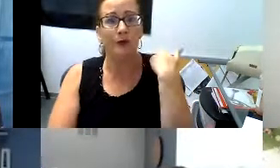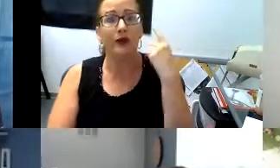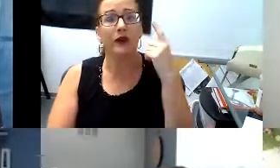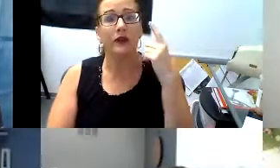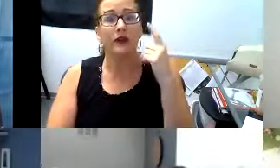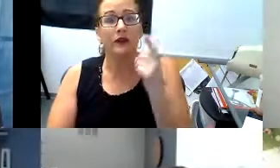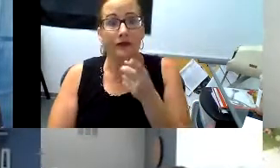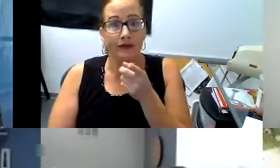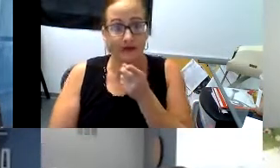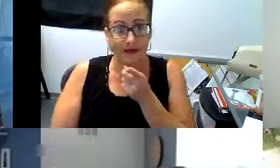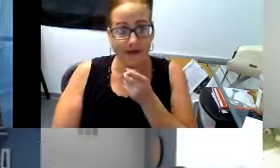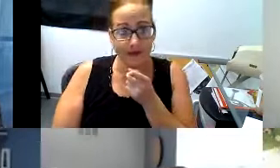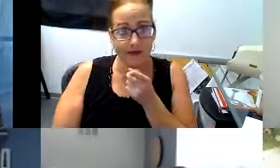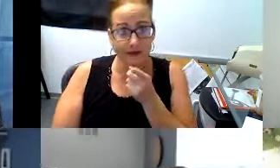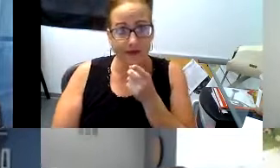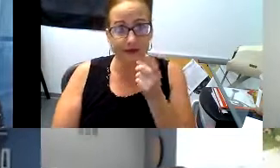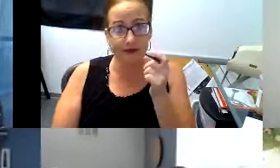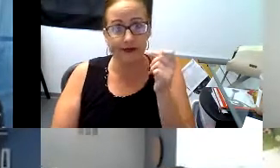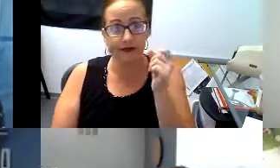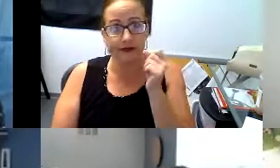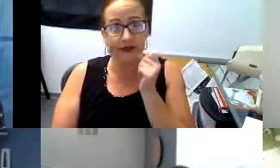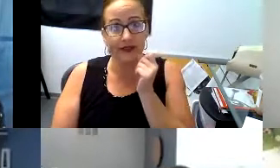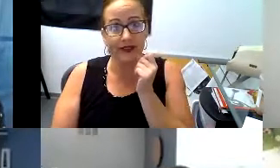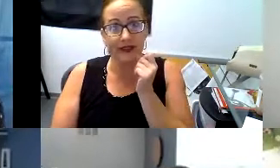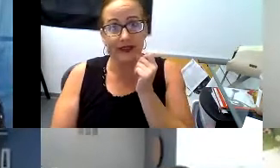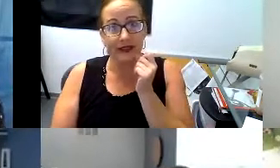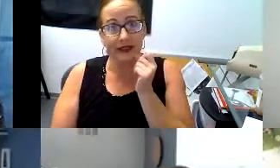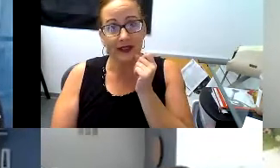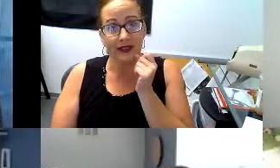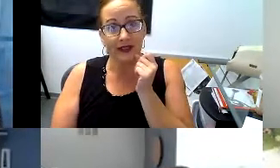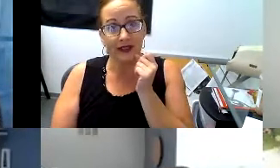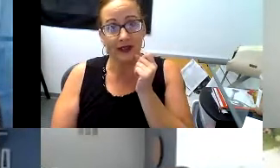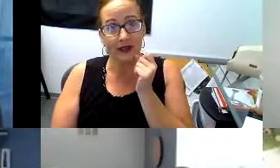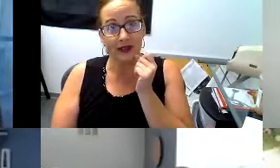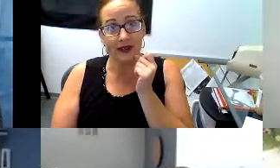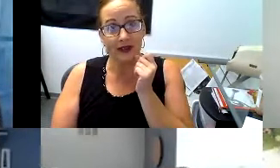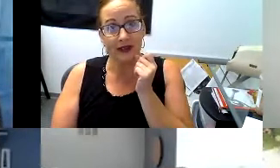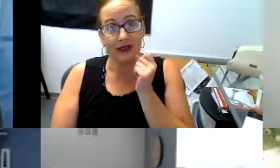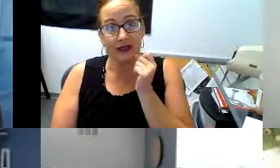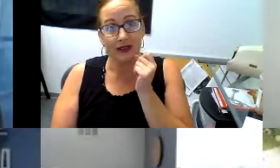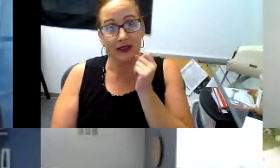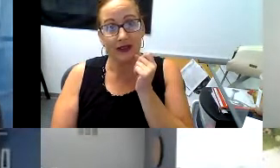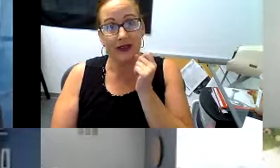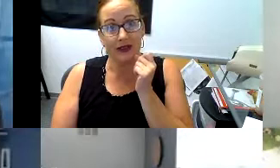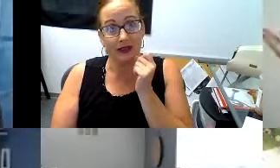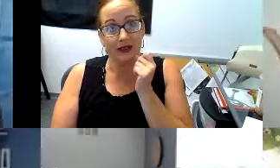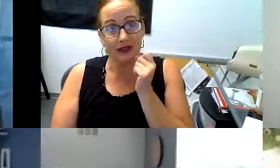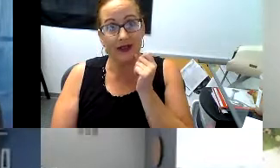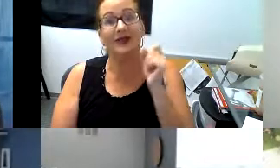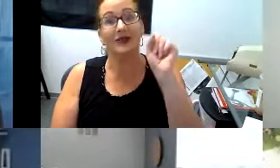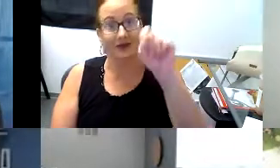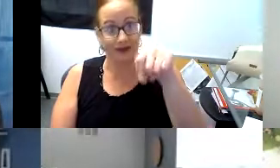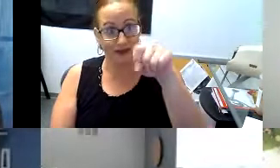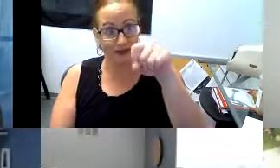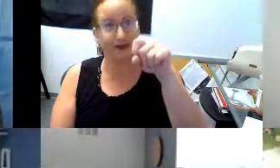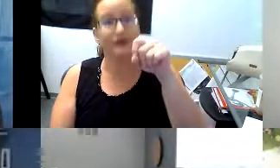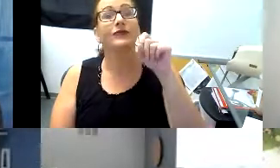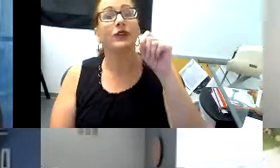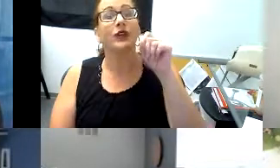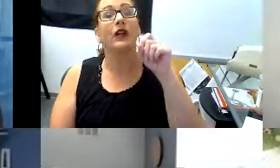Tom: Yes, it was about two years ago because I remember coming to COPD and three months later, it opened.